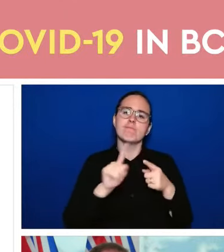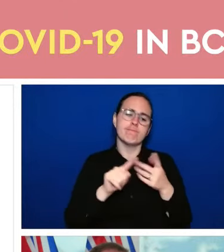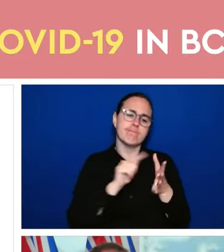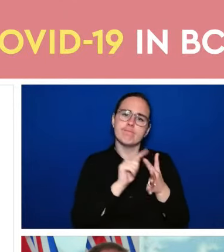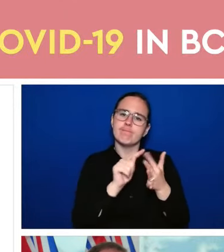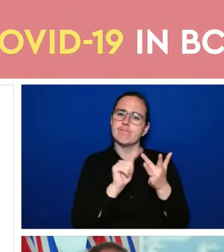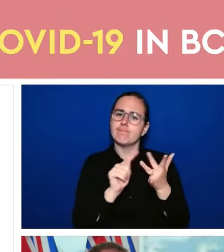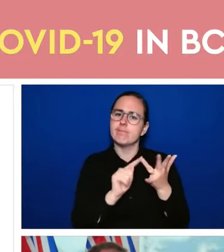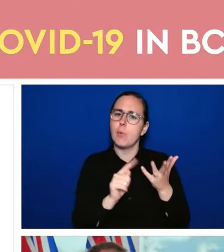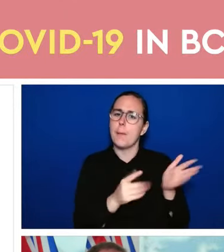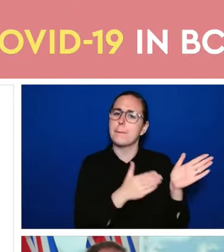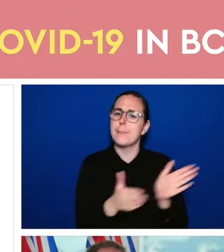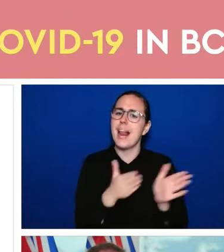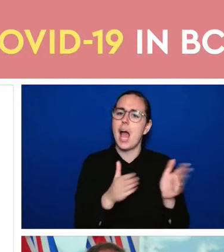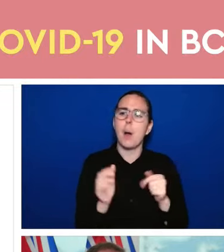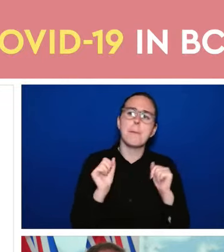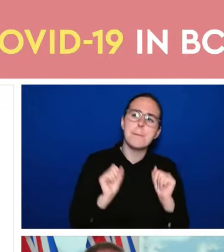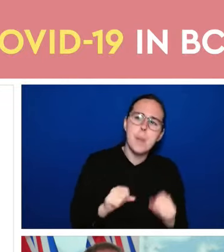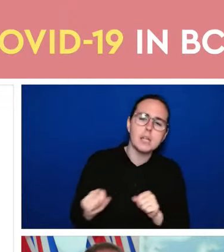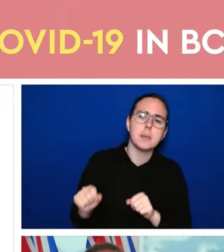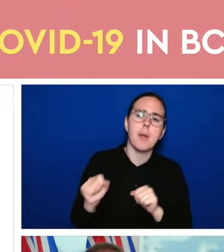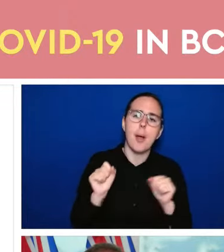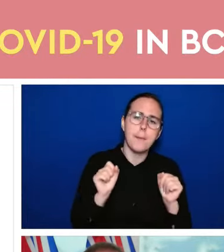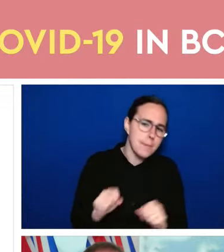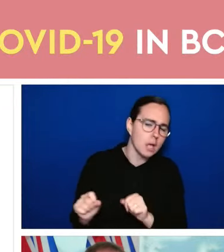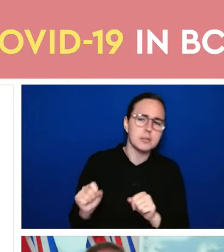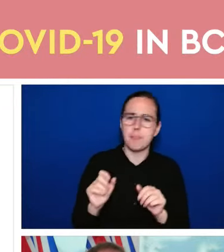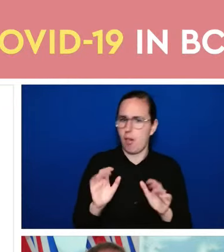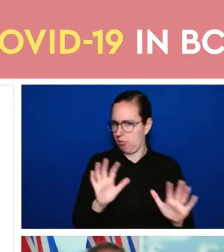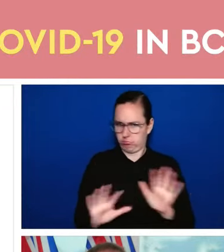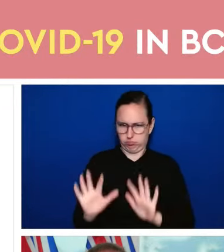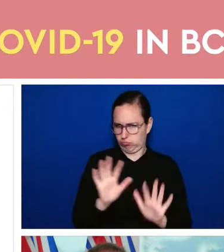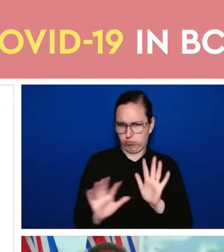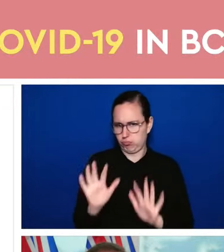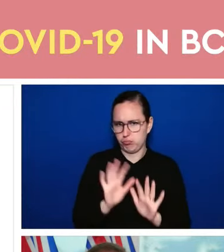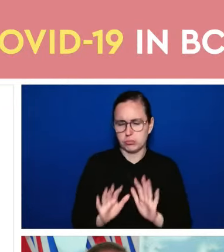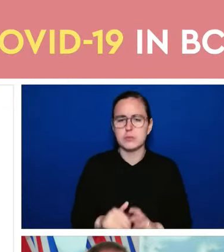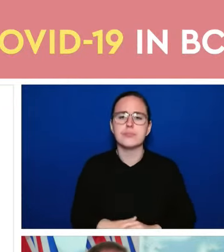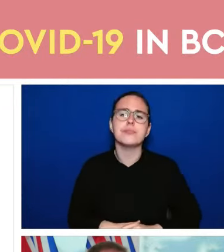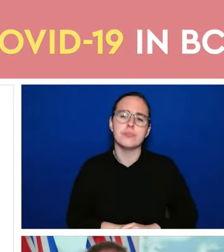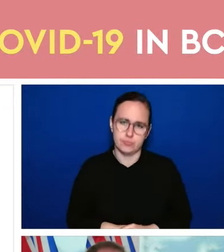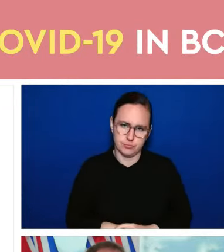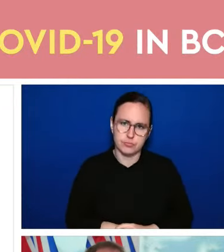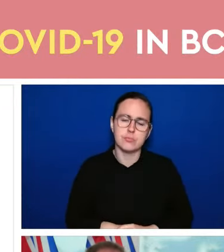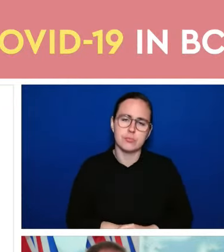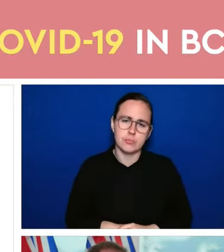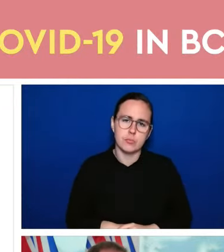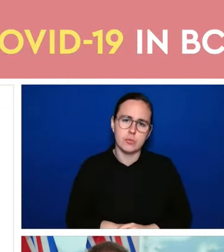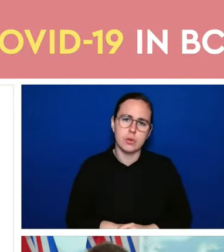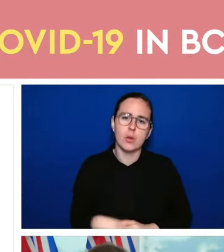provided today based on our best expectations but also. Preparing